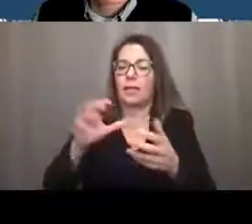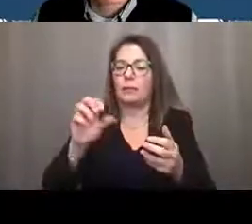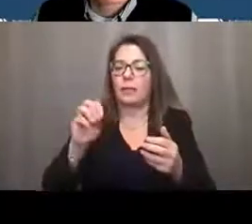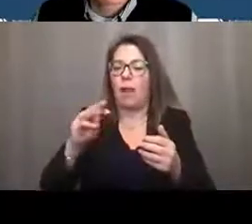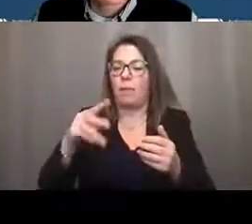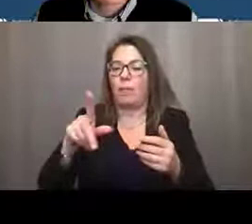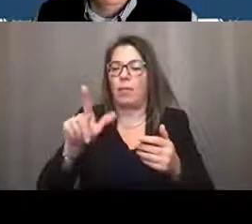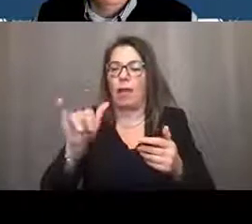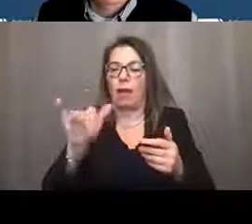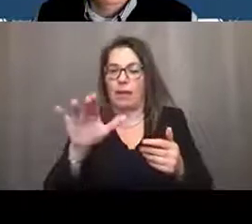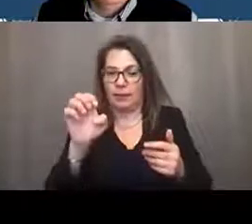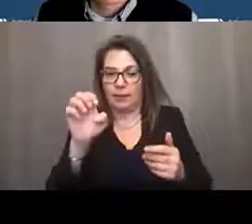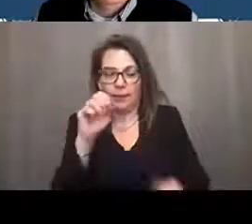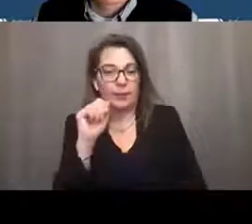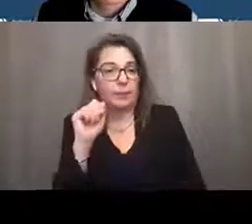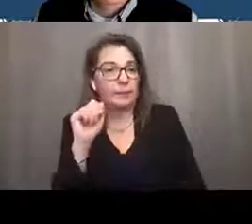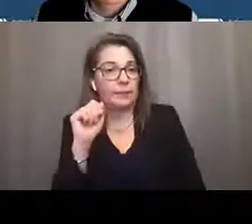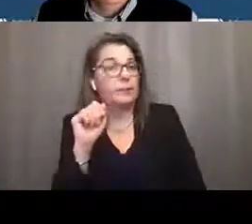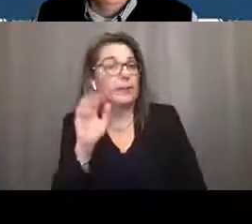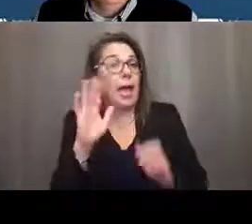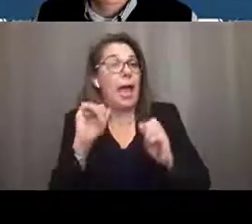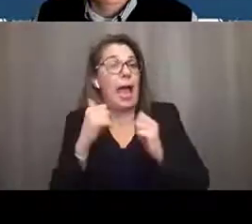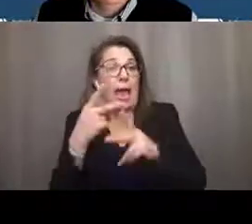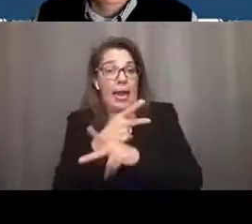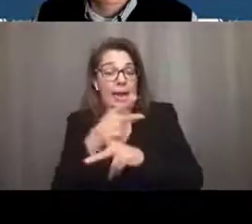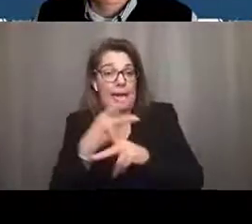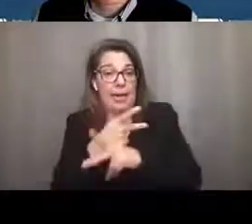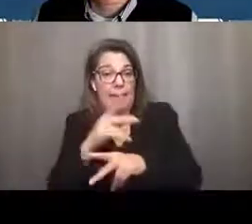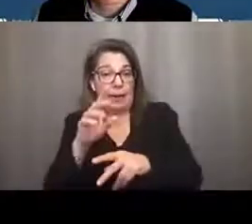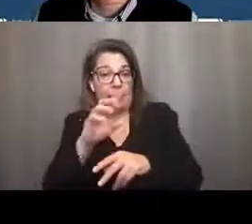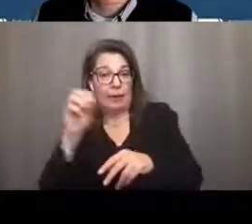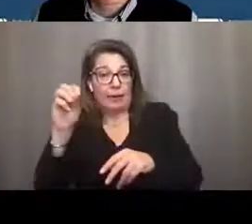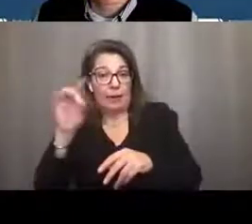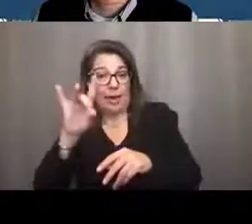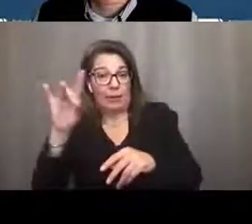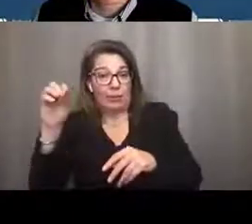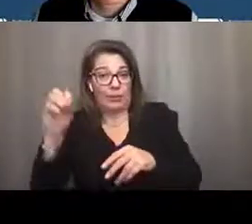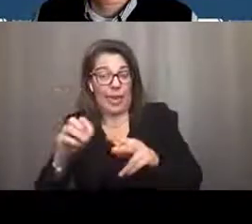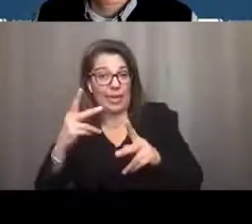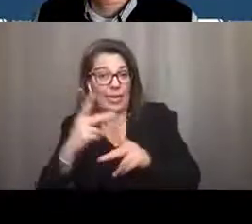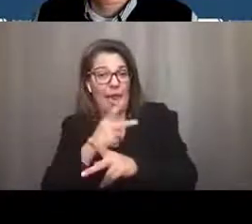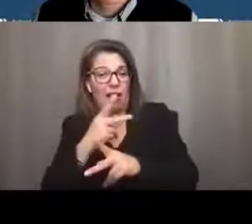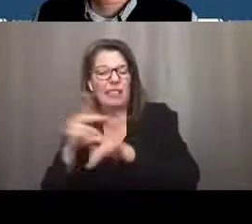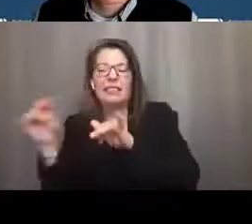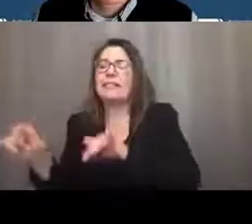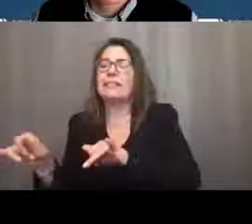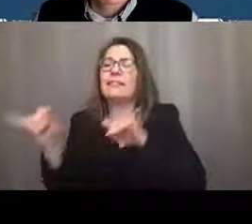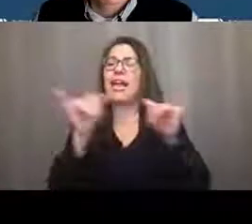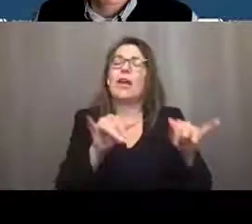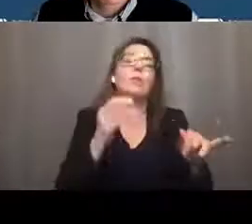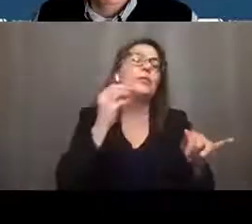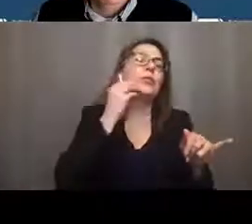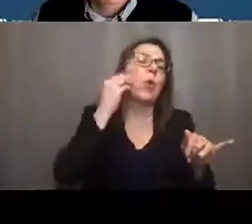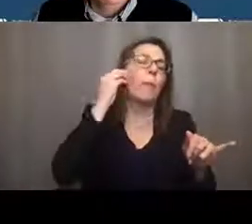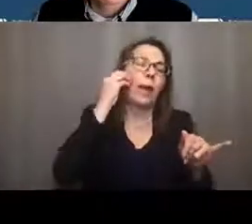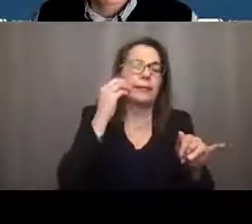And they're calculated, we changed a few years ago and they're calculated much the same as your domestic counterparts are now.